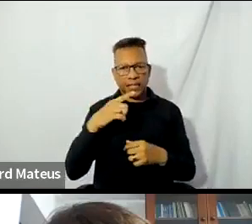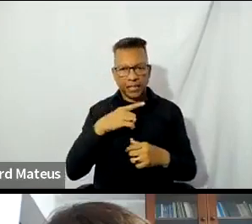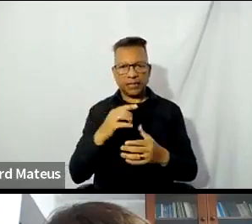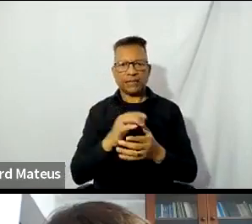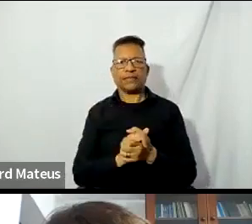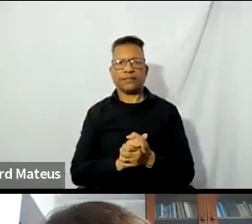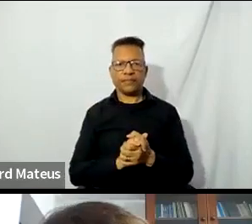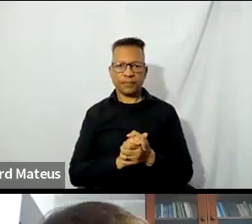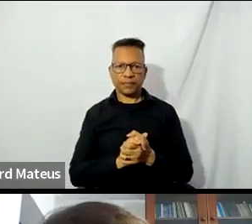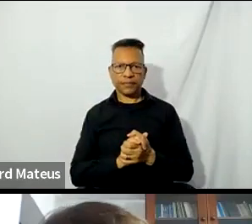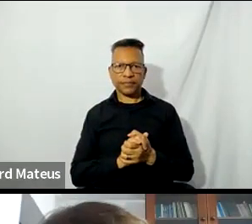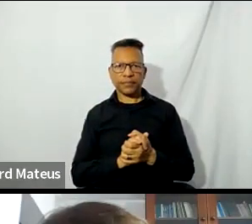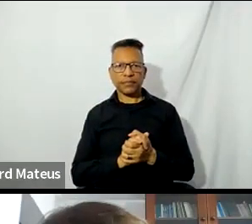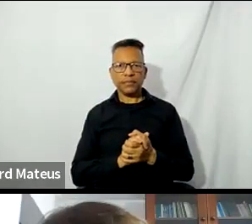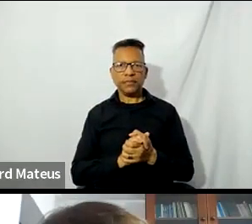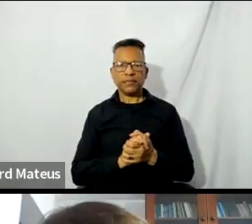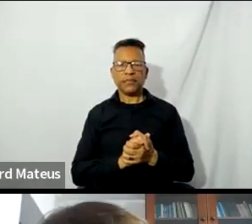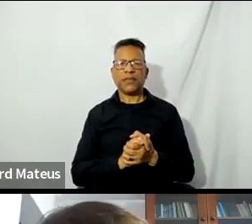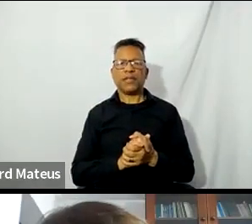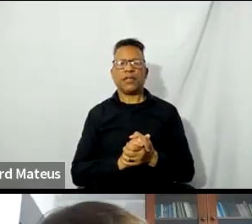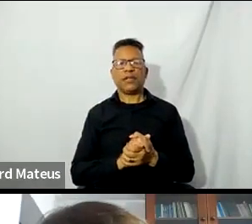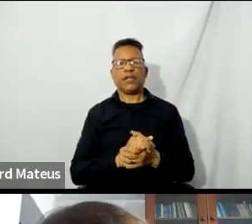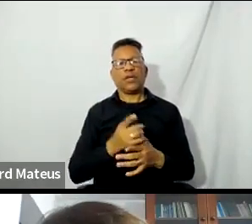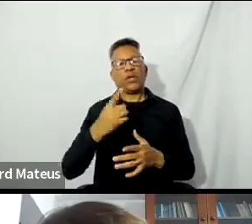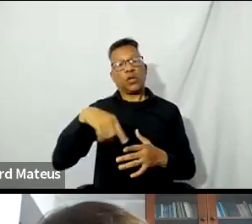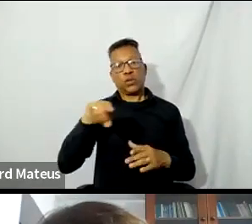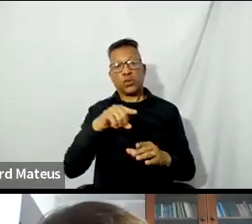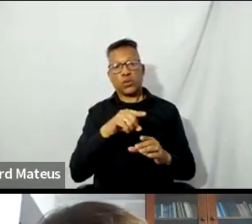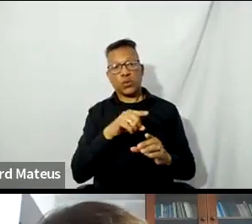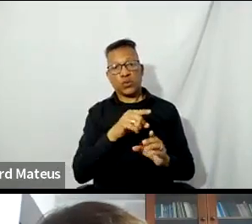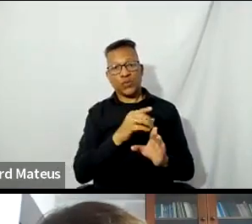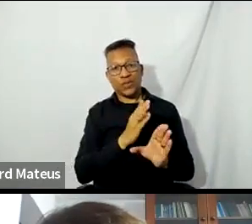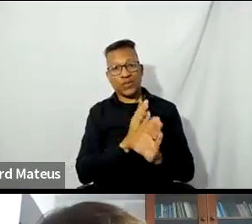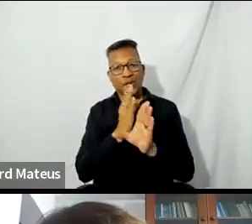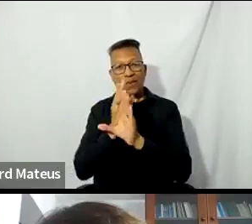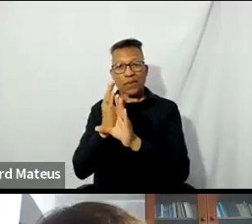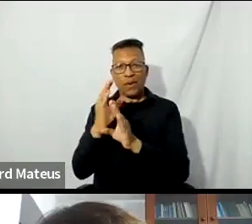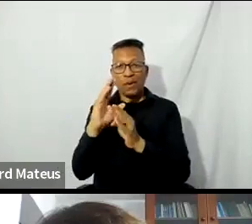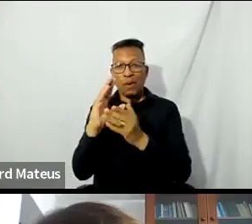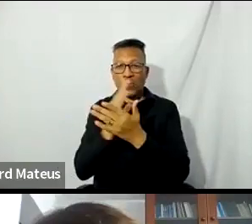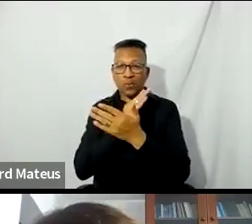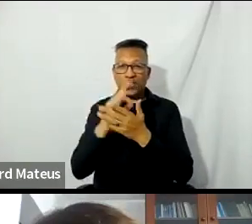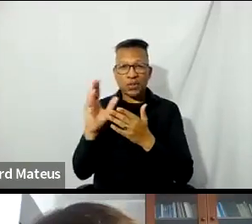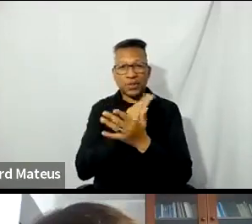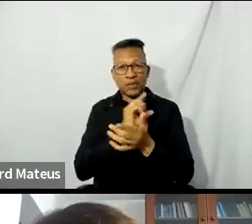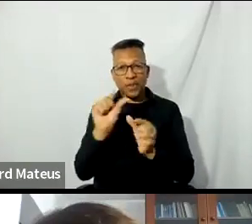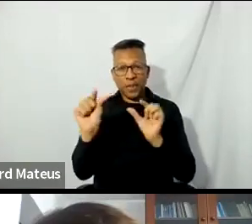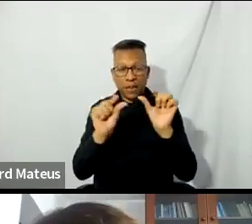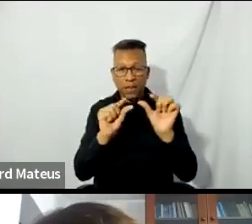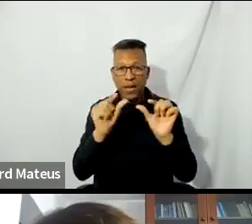e, there's still a way for us to find, even if it's little things that we can do do to n do to avoid the big disaster